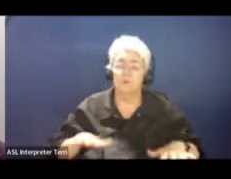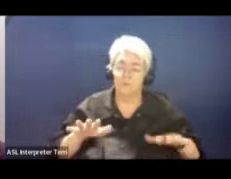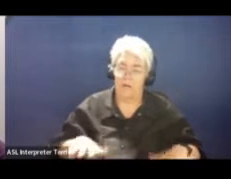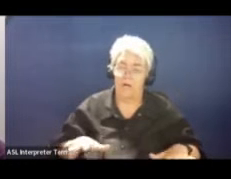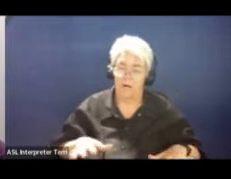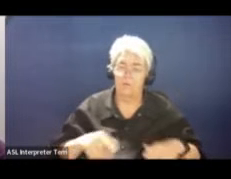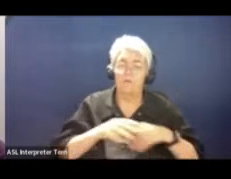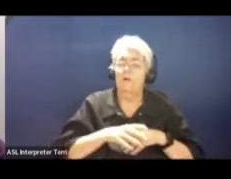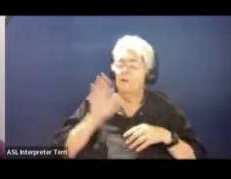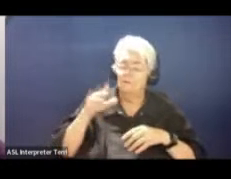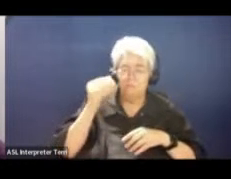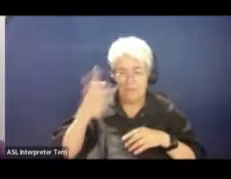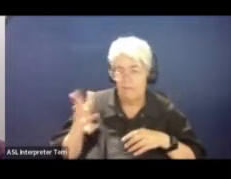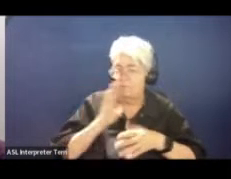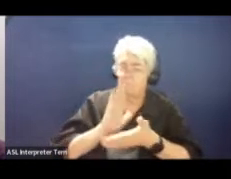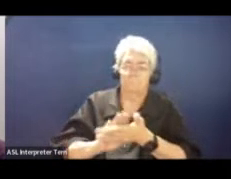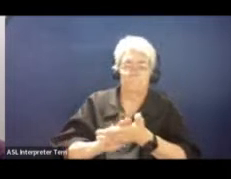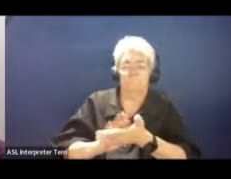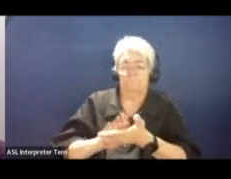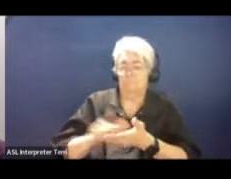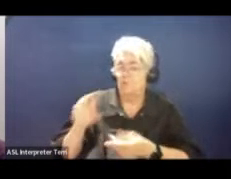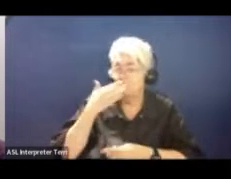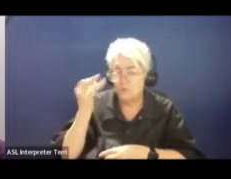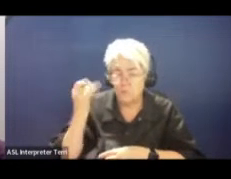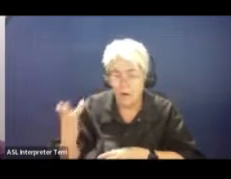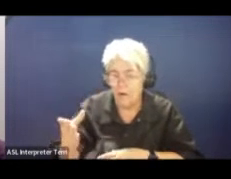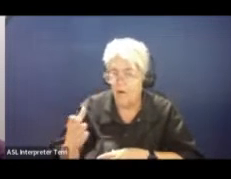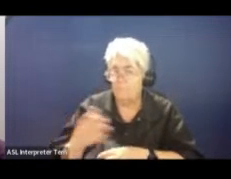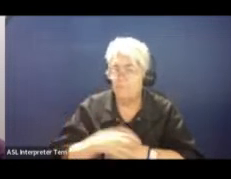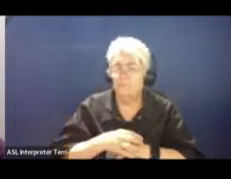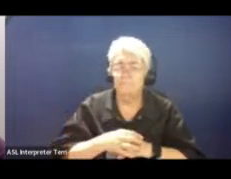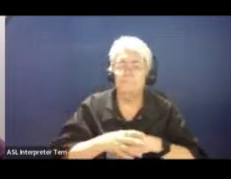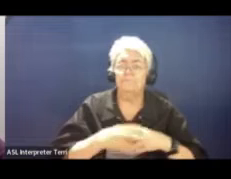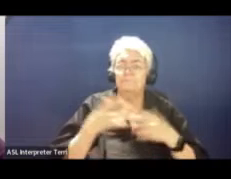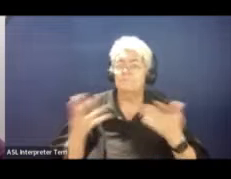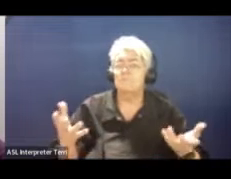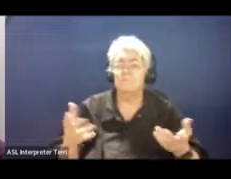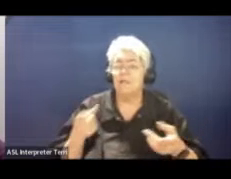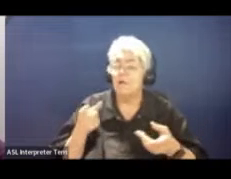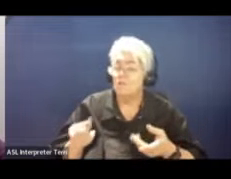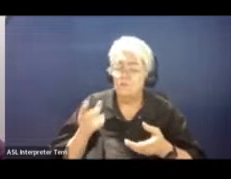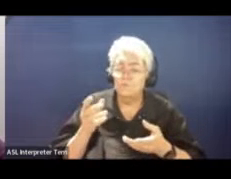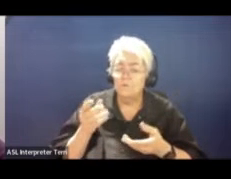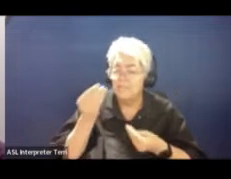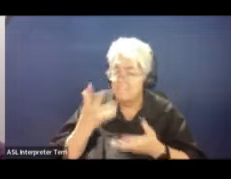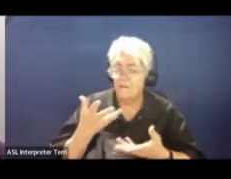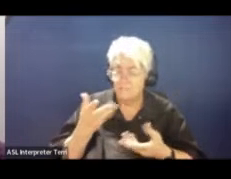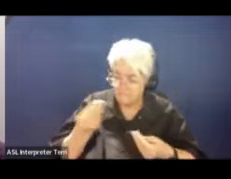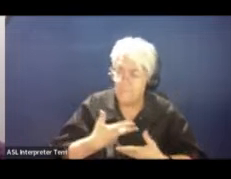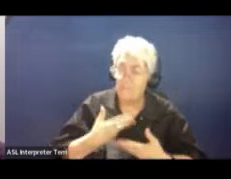doing a great job. And that they're they're supplying the details that I need so that we could start working together.